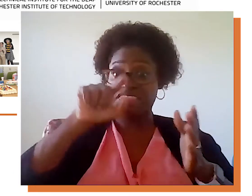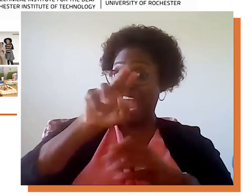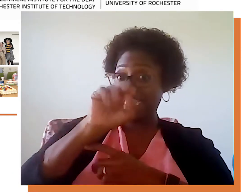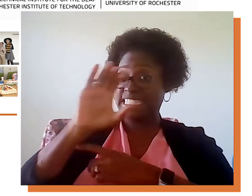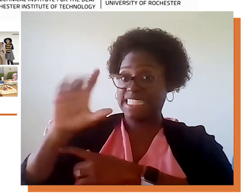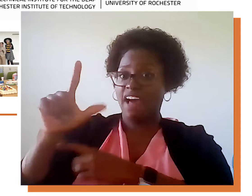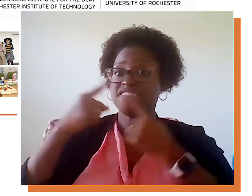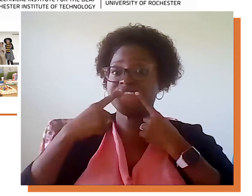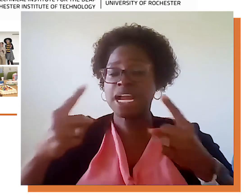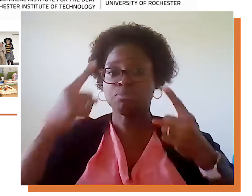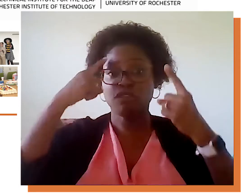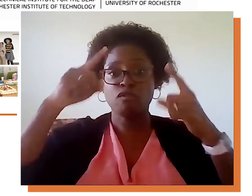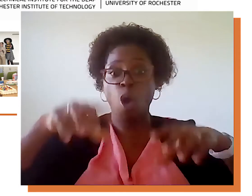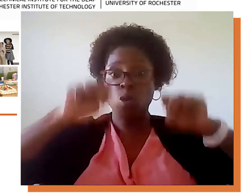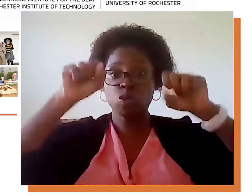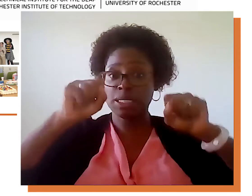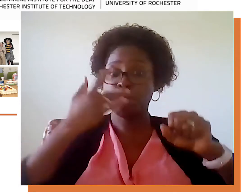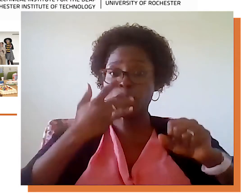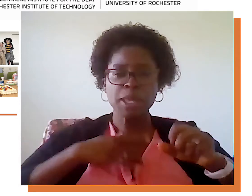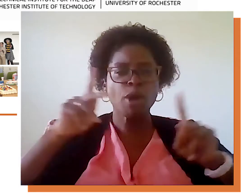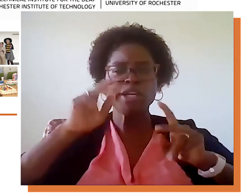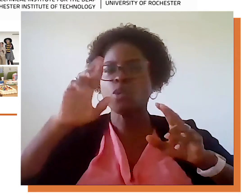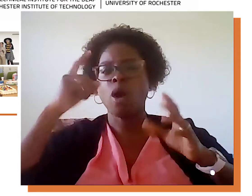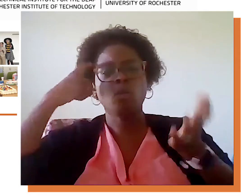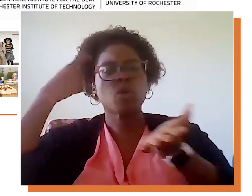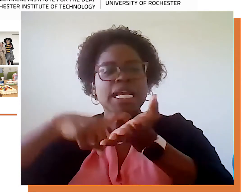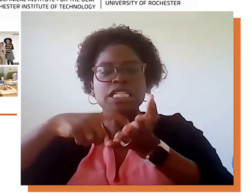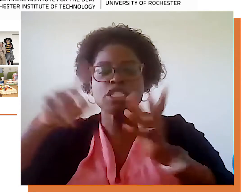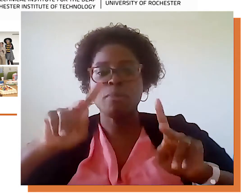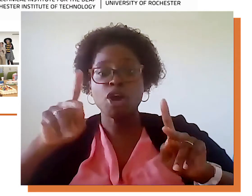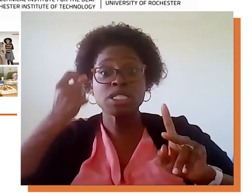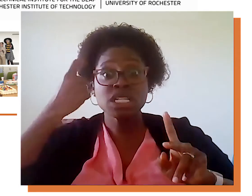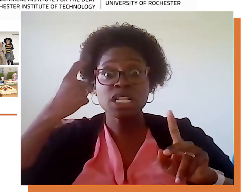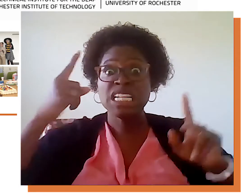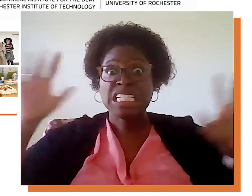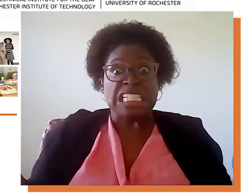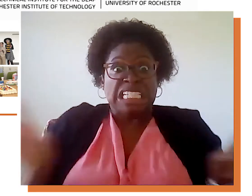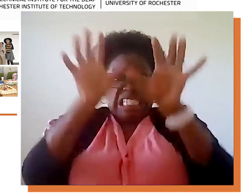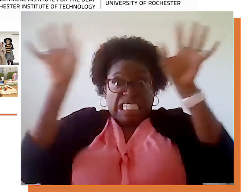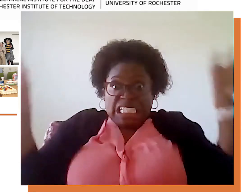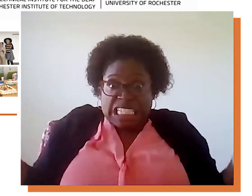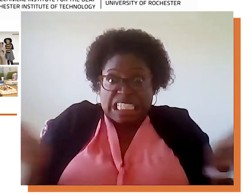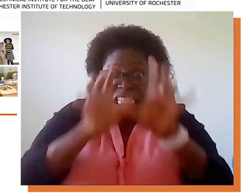N.C.C.L. is famous for hosting birthday parties. They want to recognize everyone's special day.